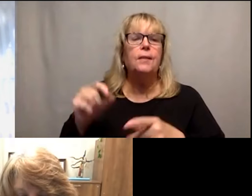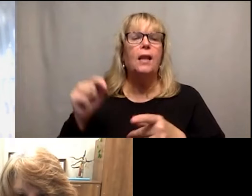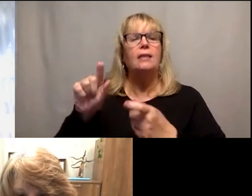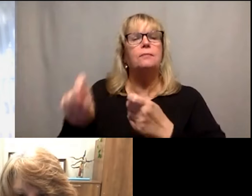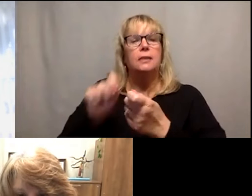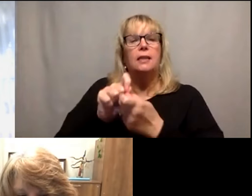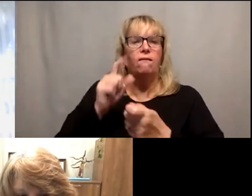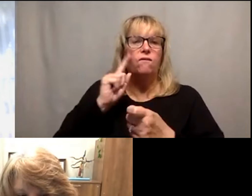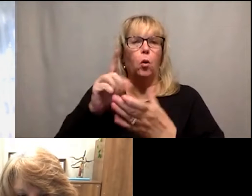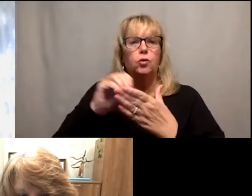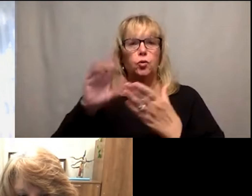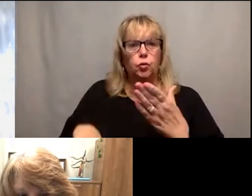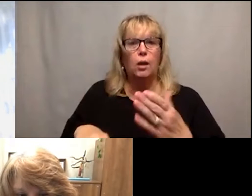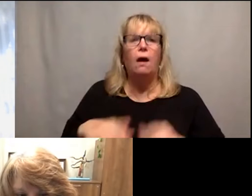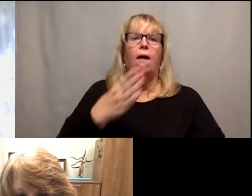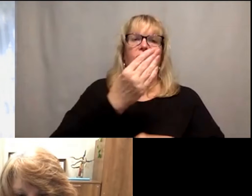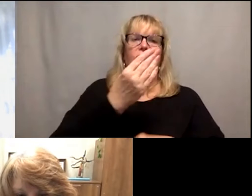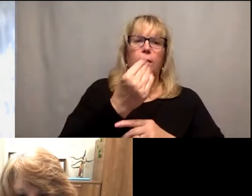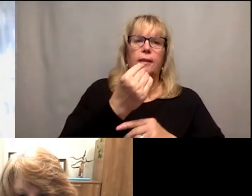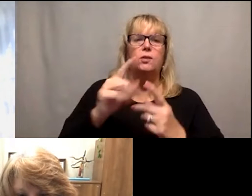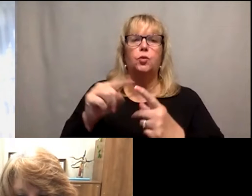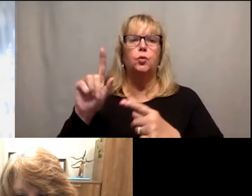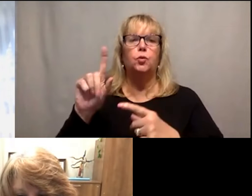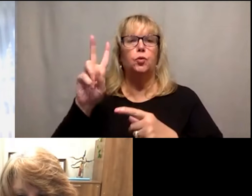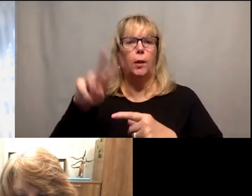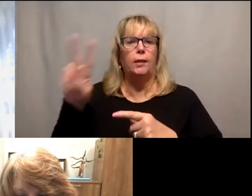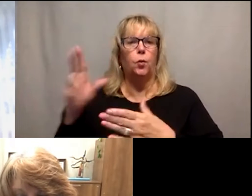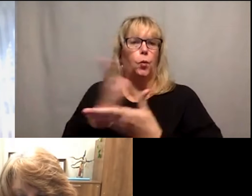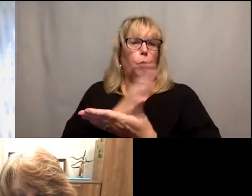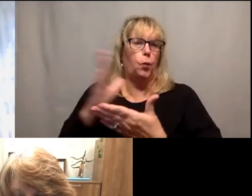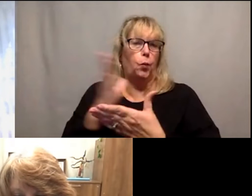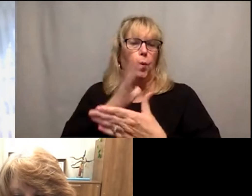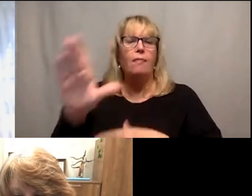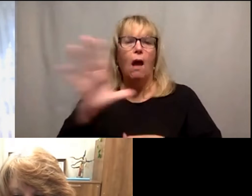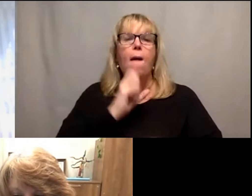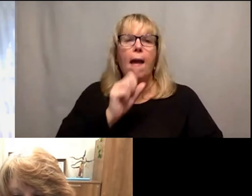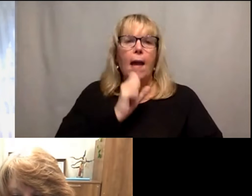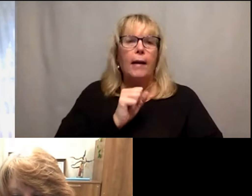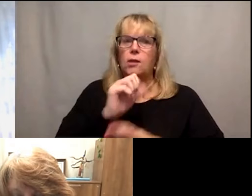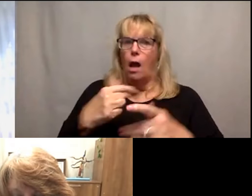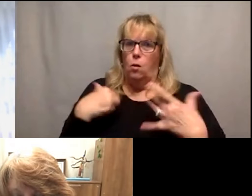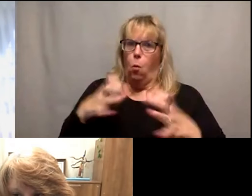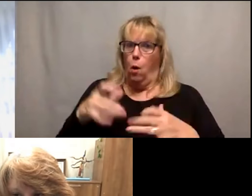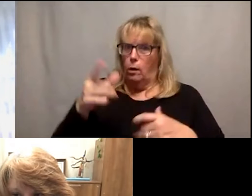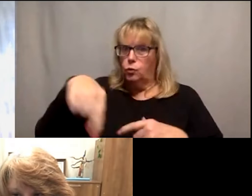the ages of 14 and 22. So I don't want to confuse people by showing this video but I